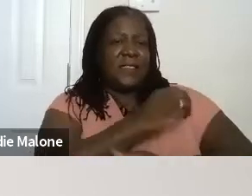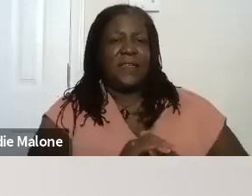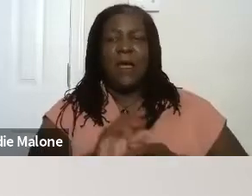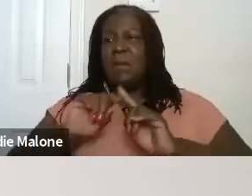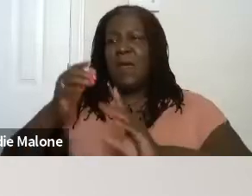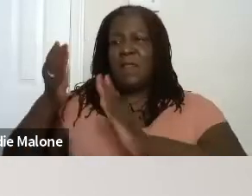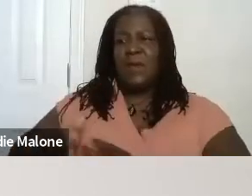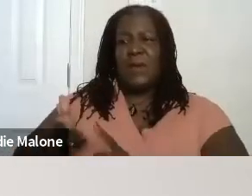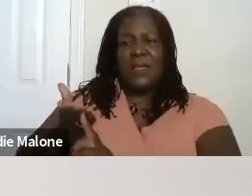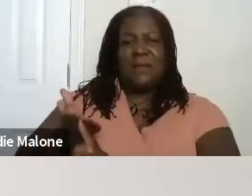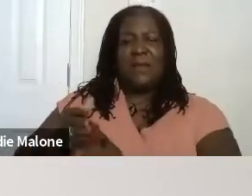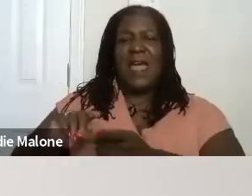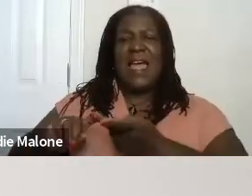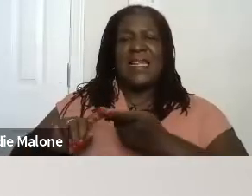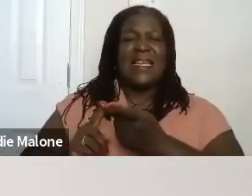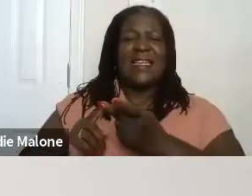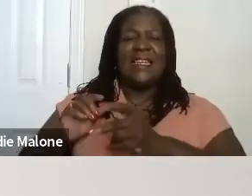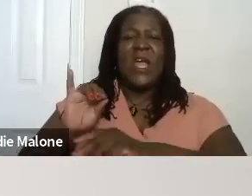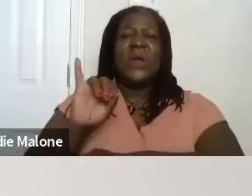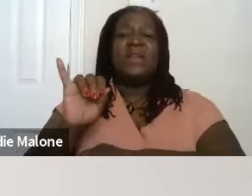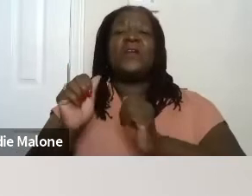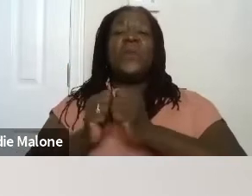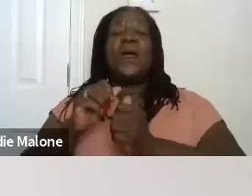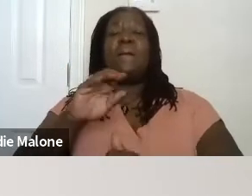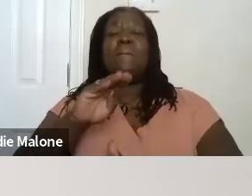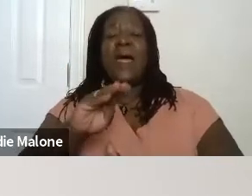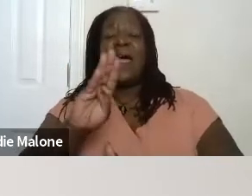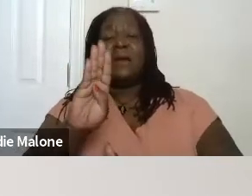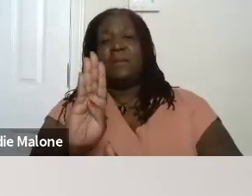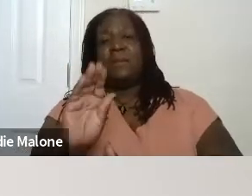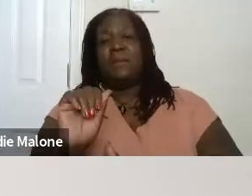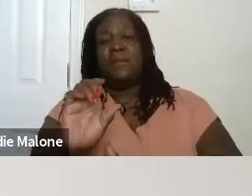a secondary infection with the bacteria unrelated to the vaccine that was actually